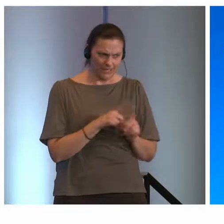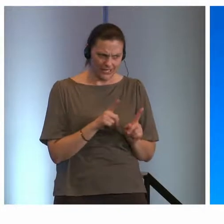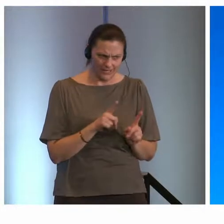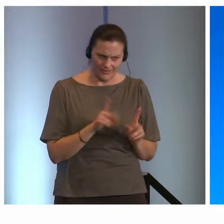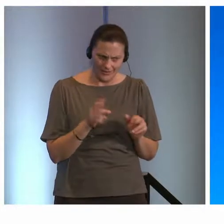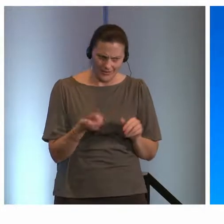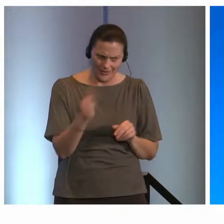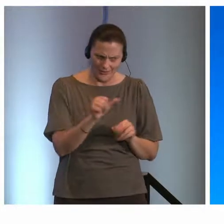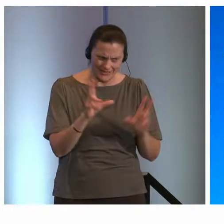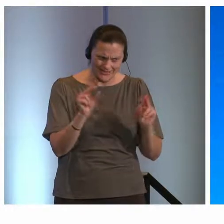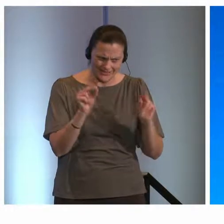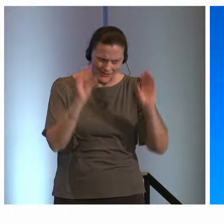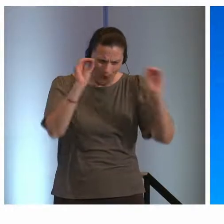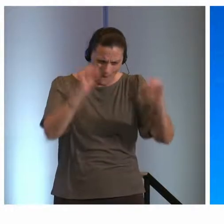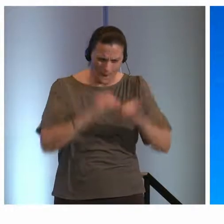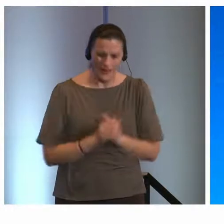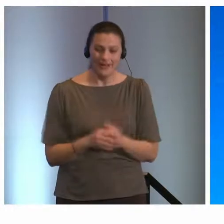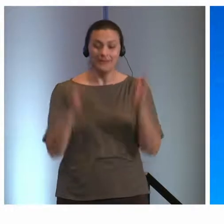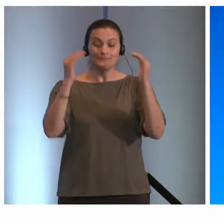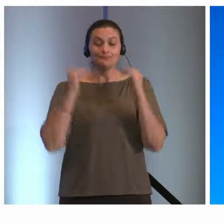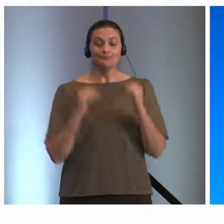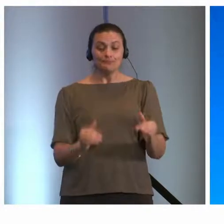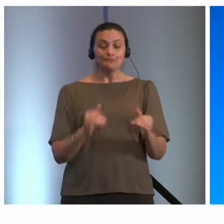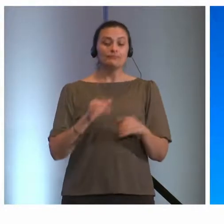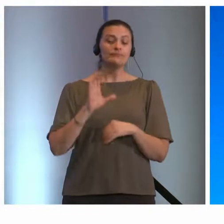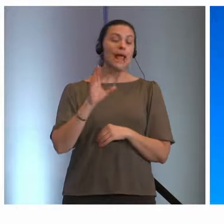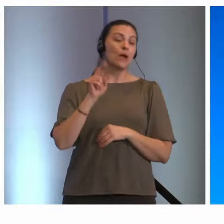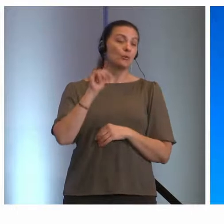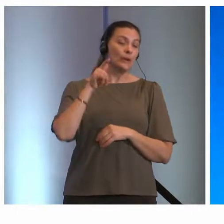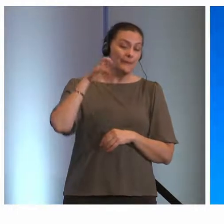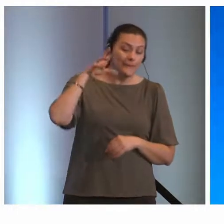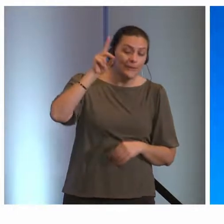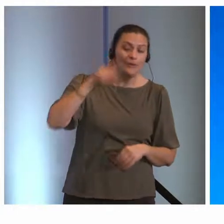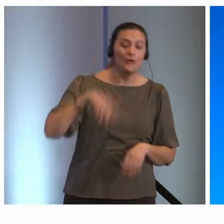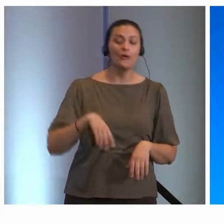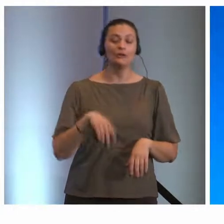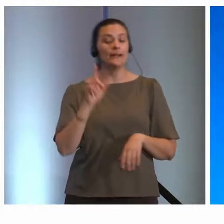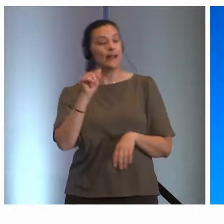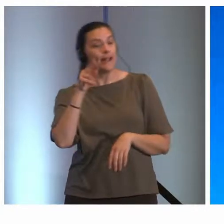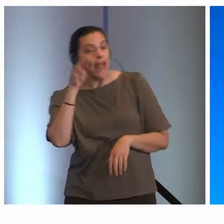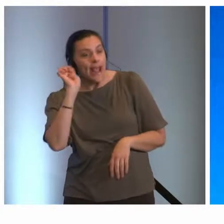either. Crippled, lame, spastic gimp,